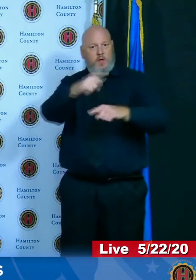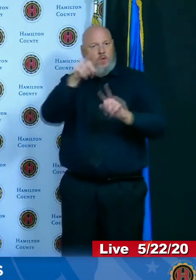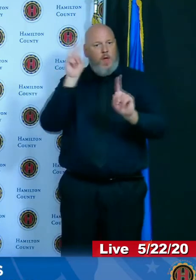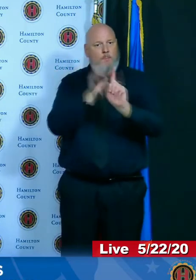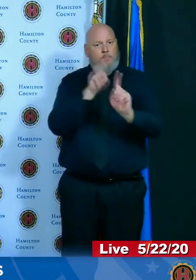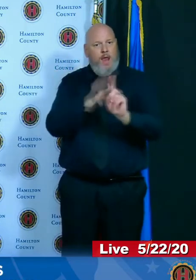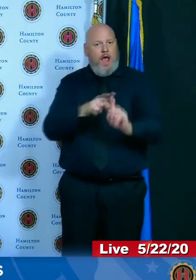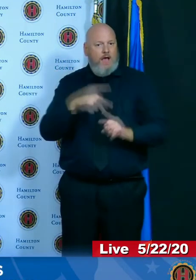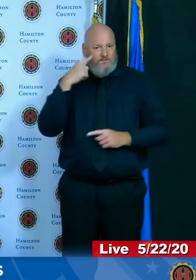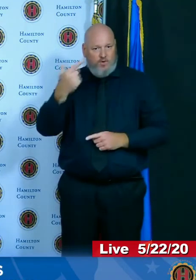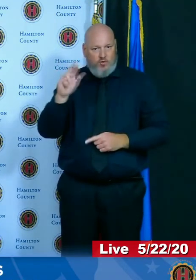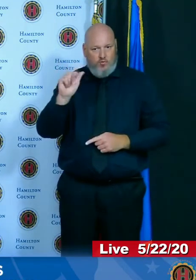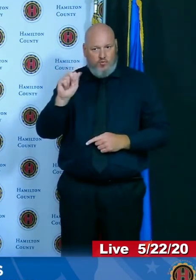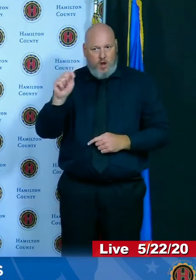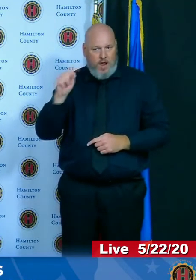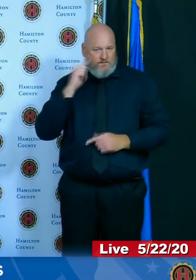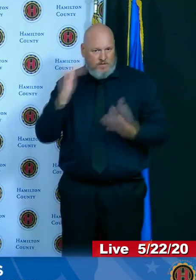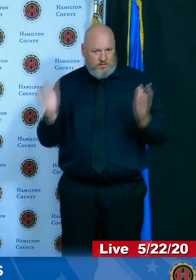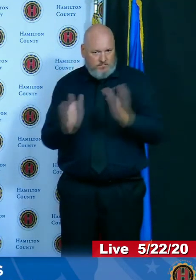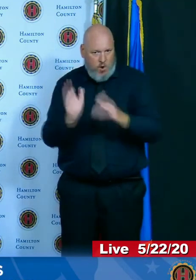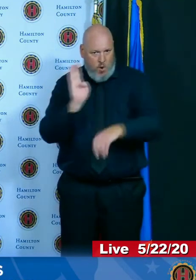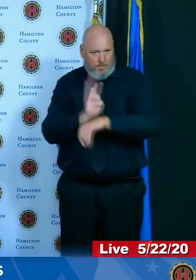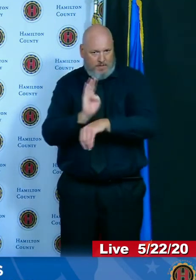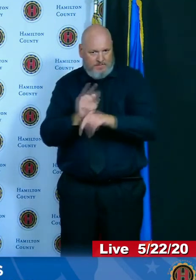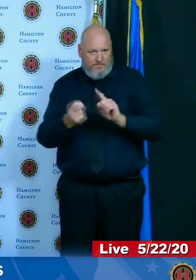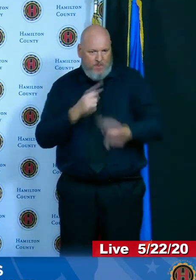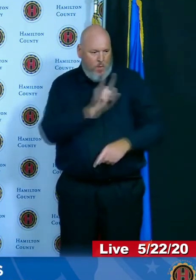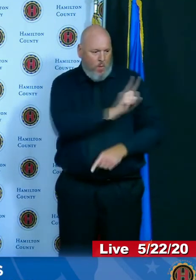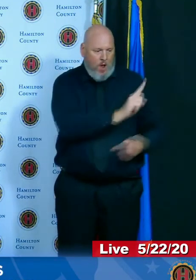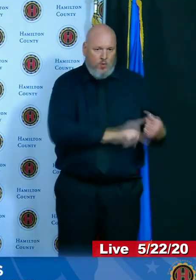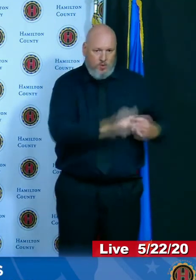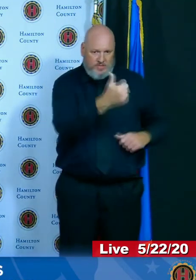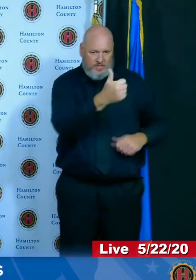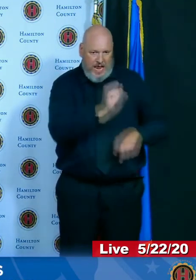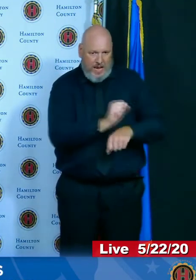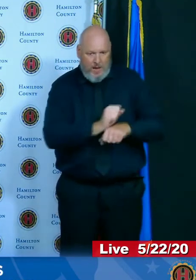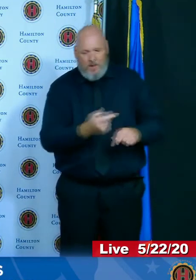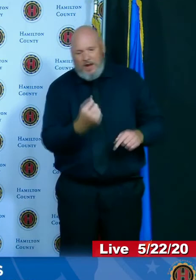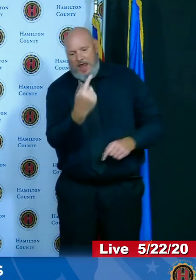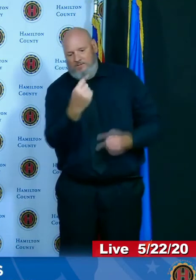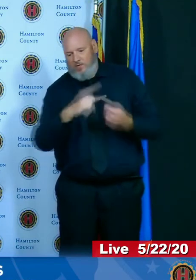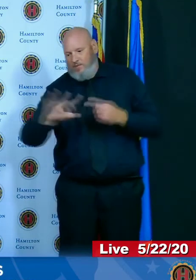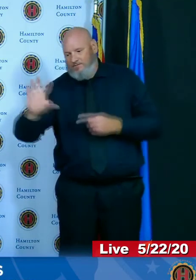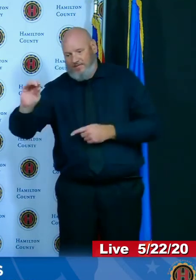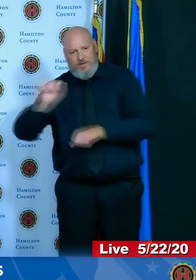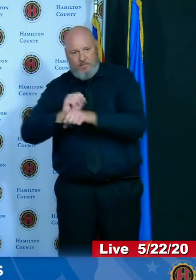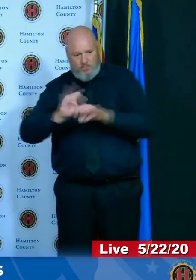get federal relief through the PPP program the parameters of that program